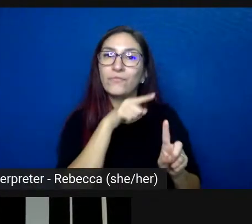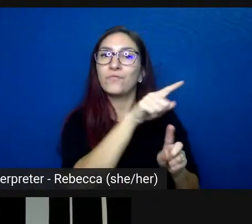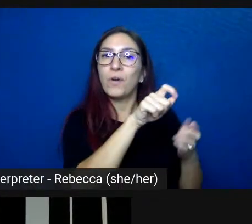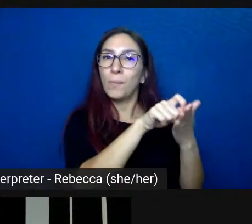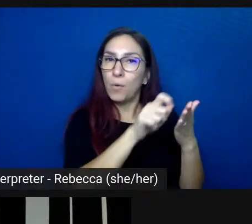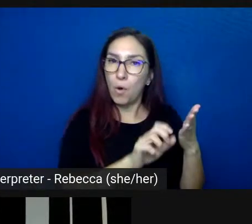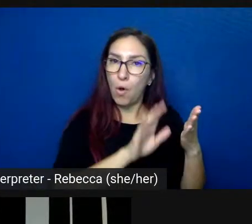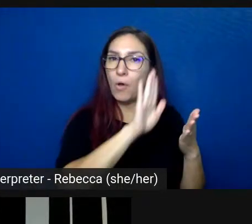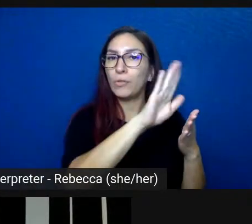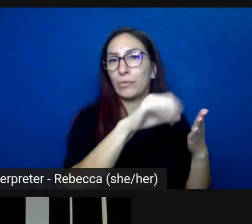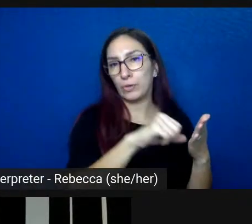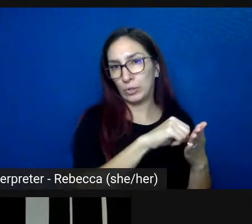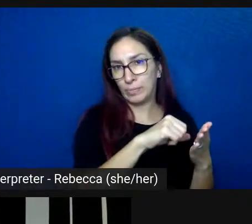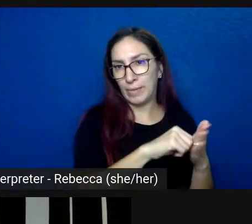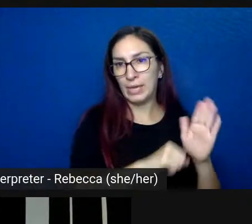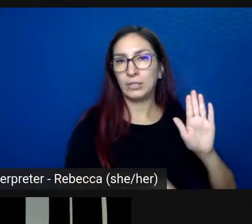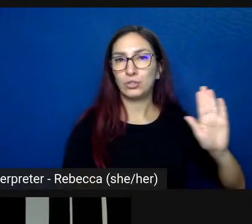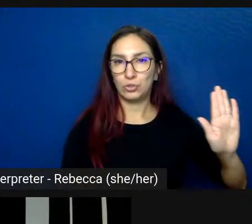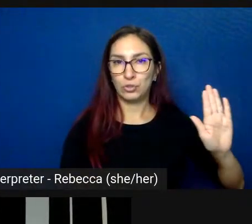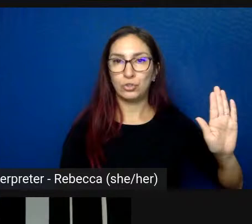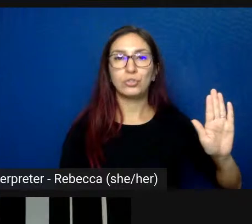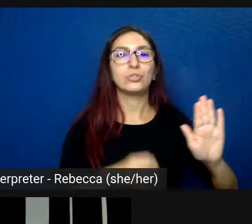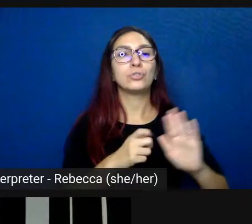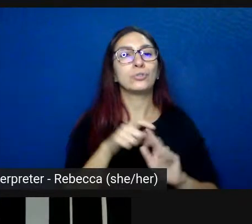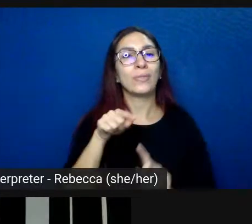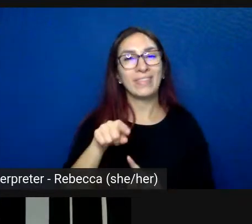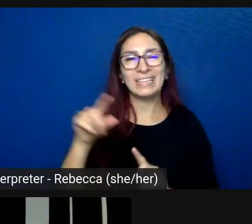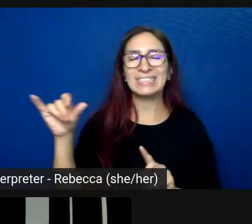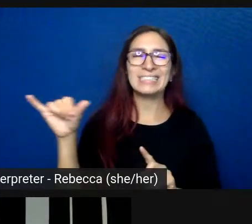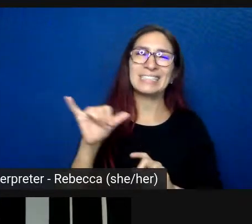Download from Joomla you download from the author page.